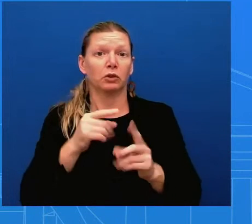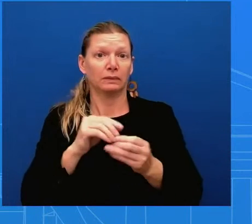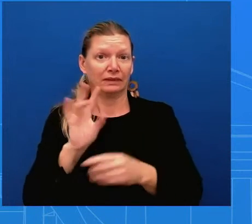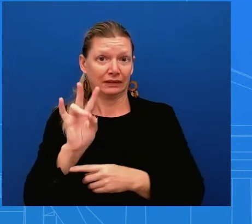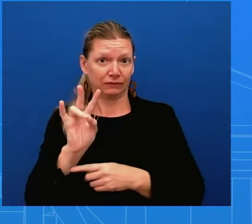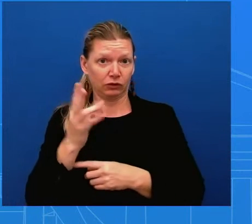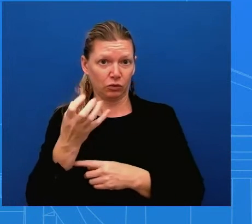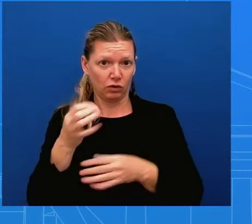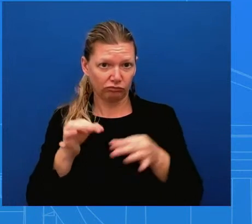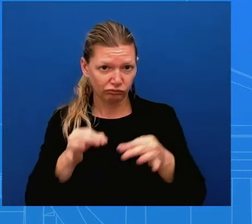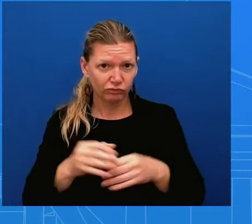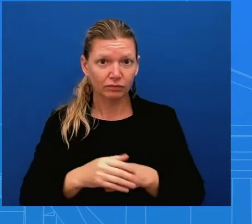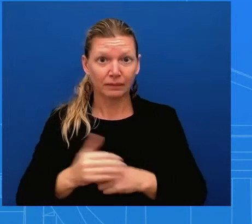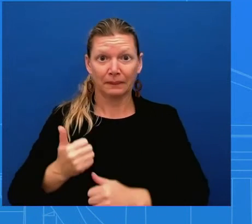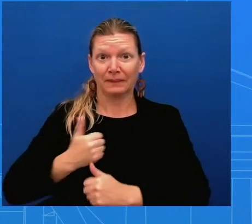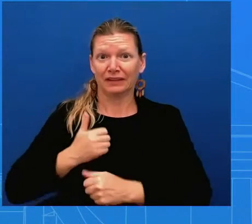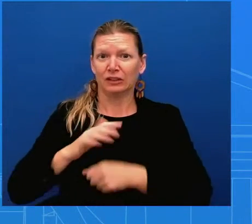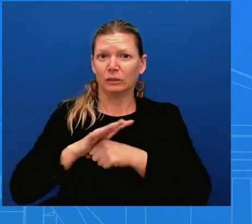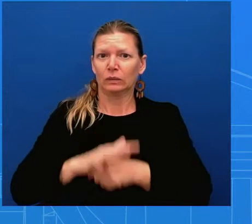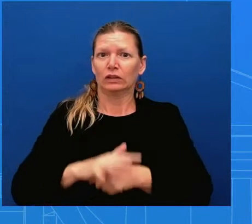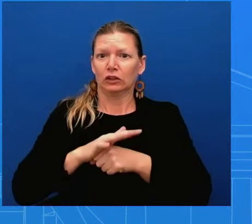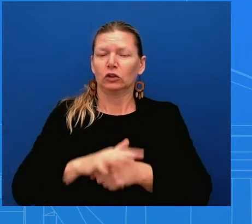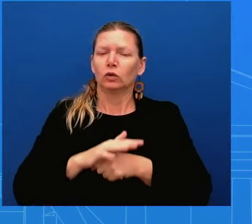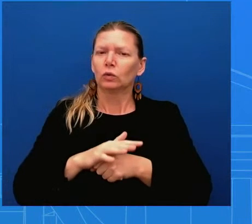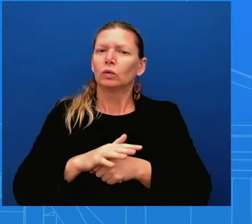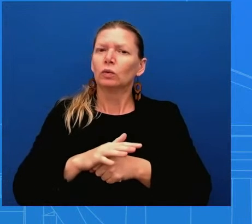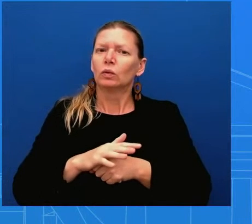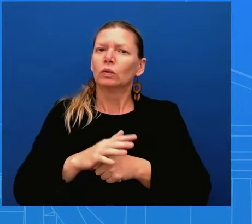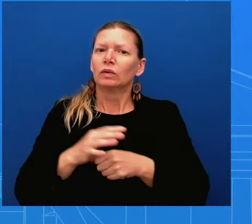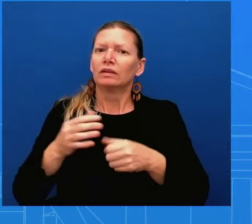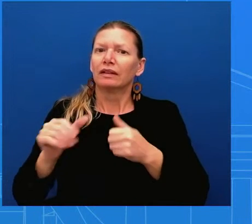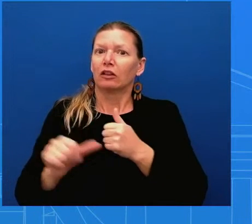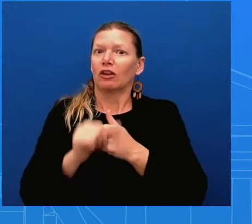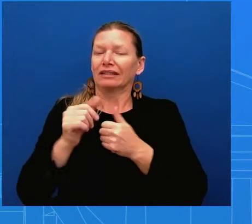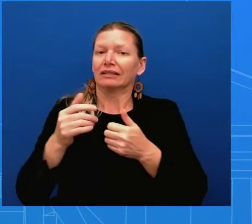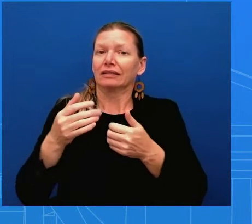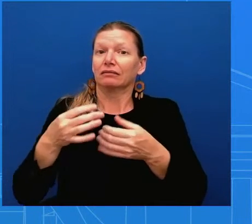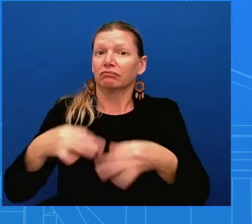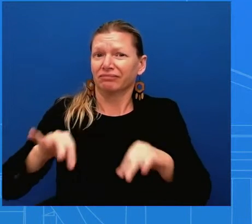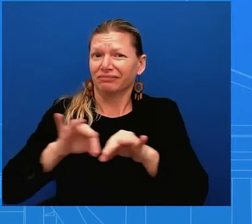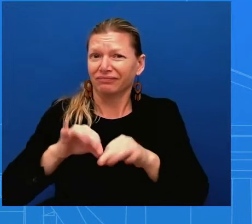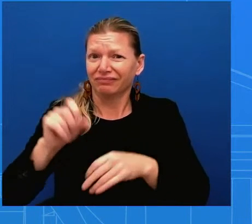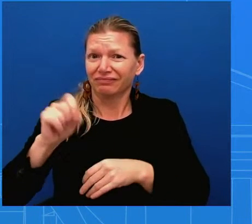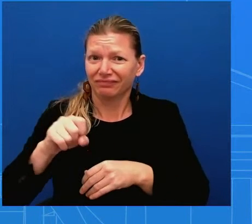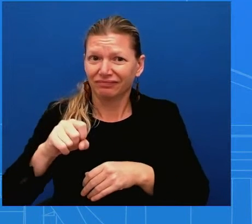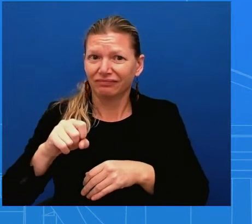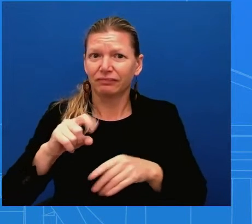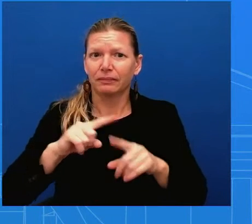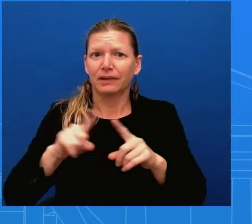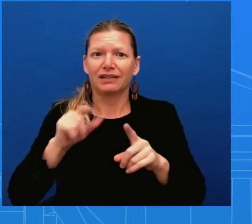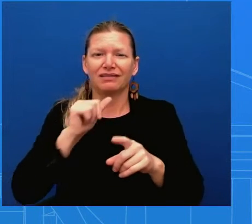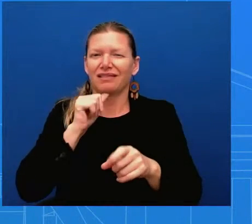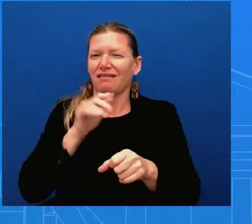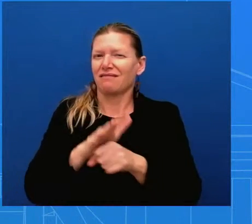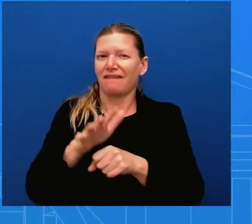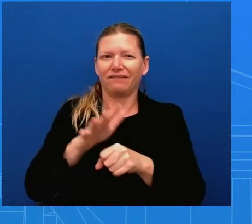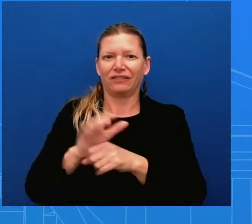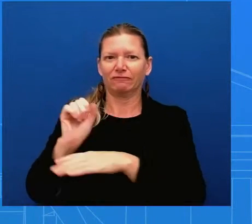If Israel's military efforts are not accompanied by a political plan for the future of Gaza and the Palestinian people,